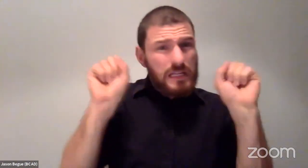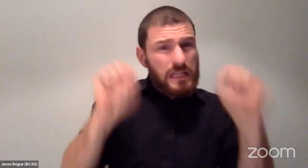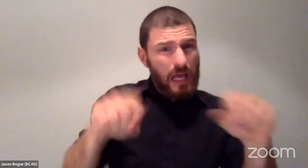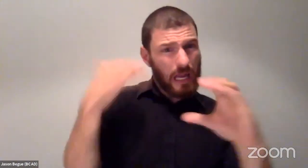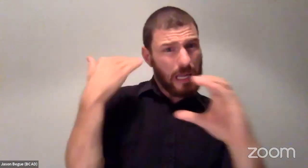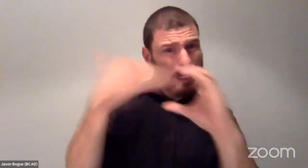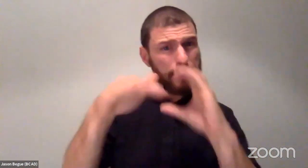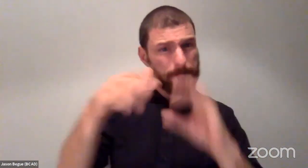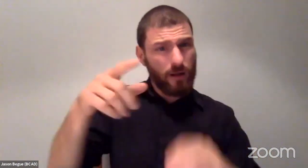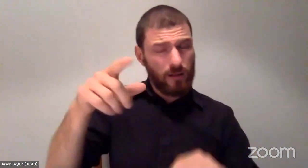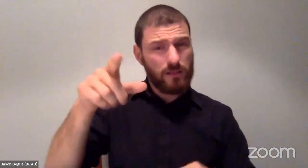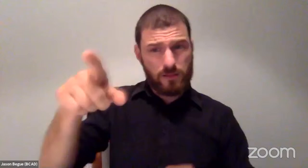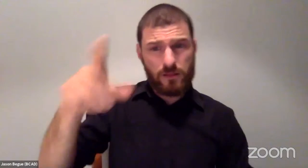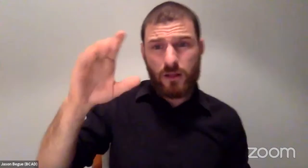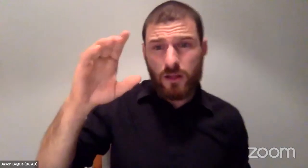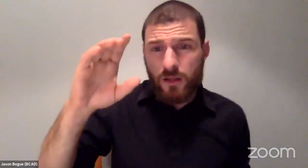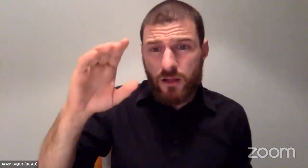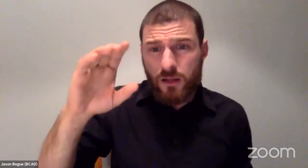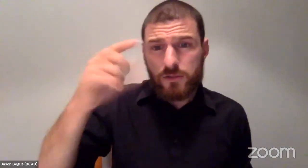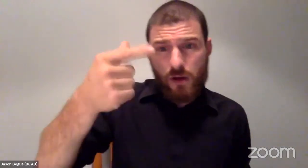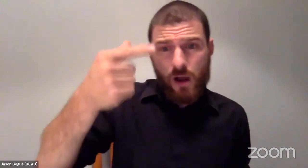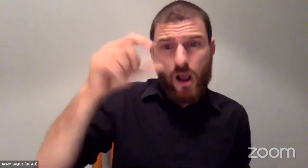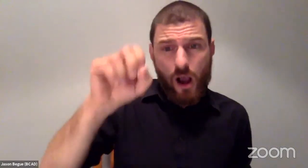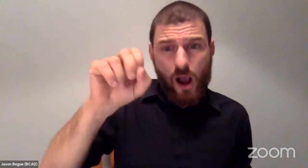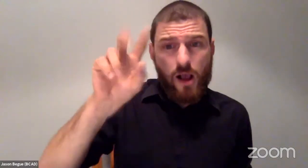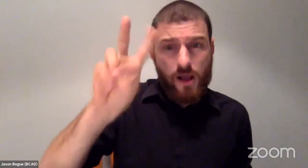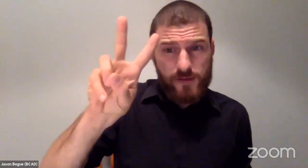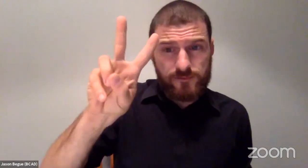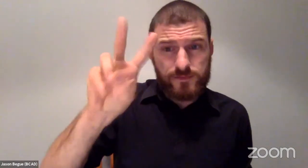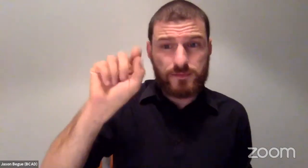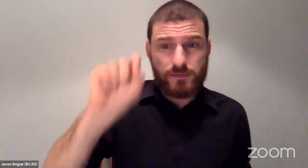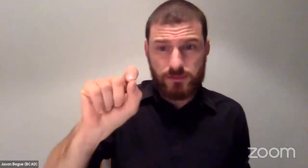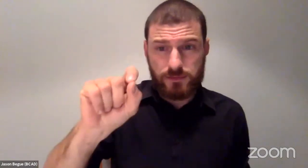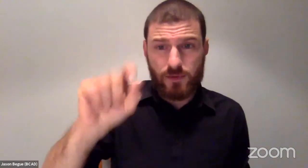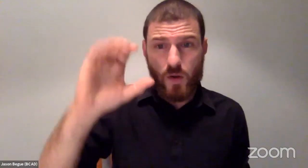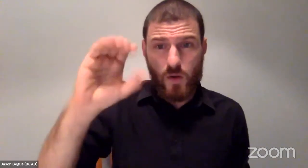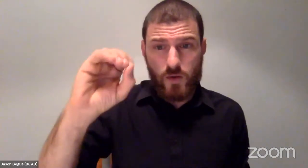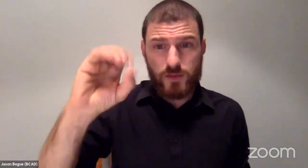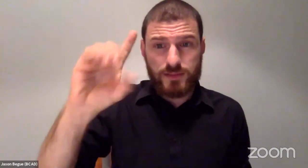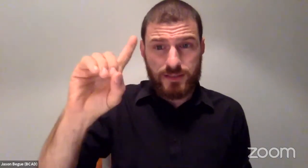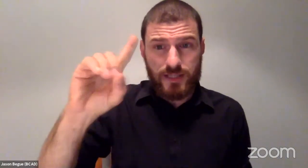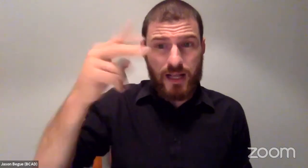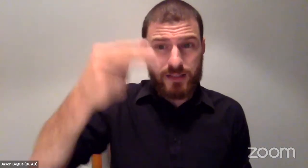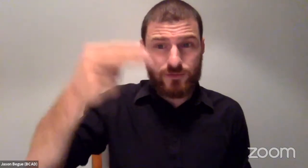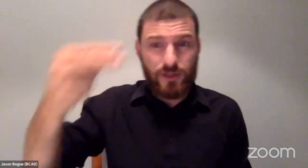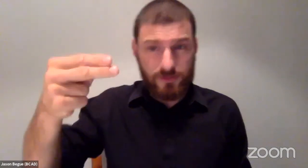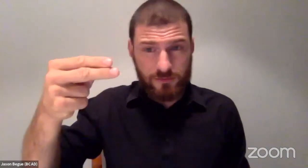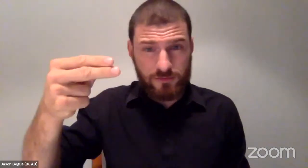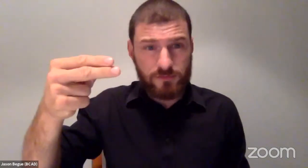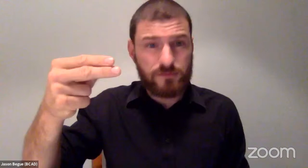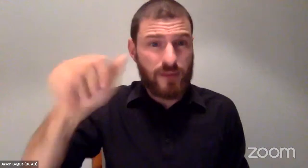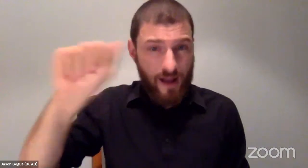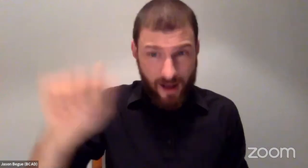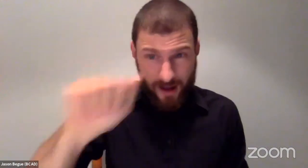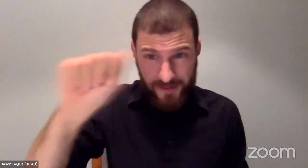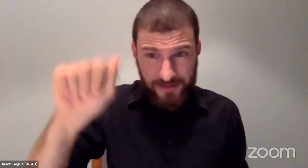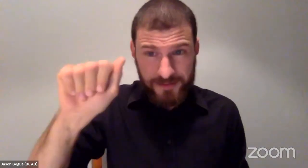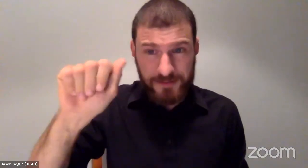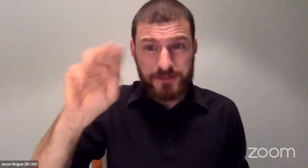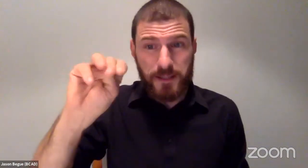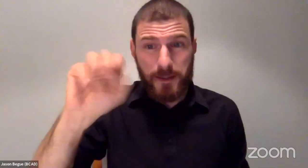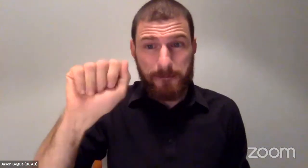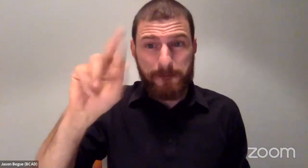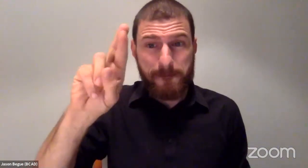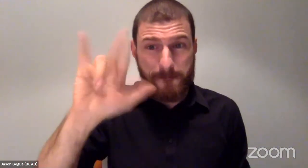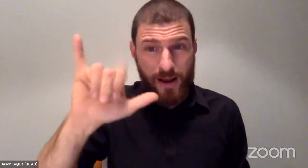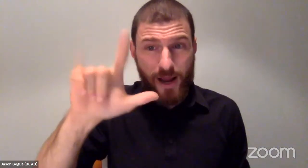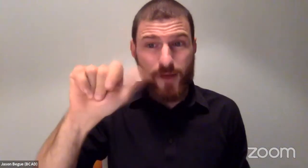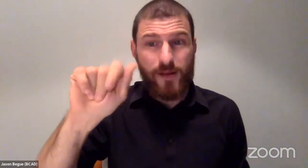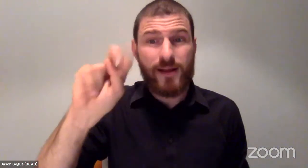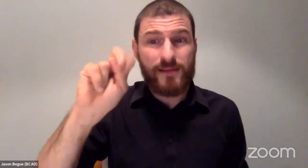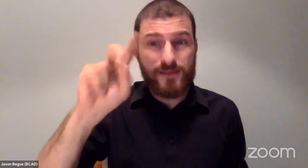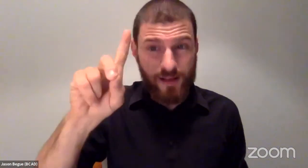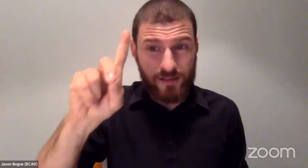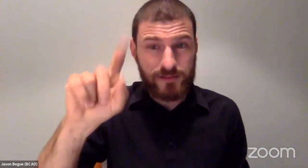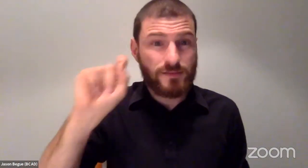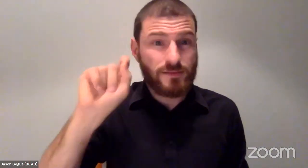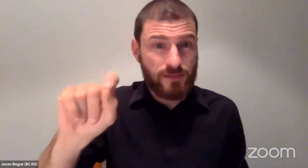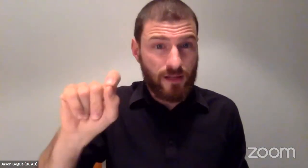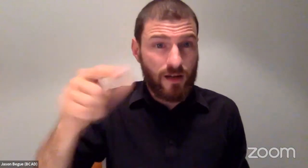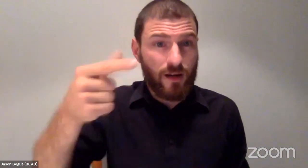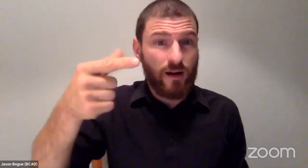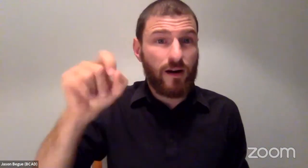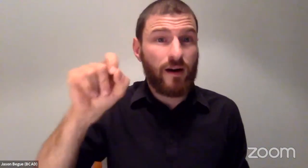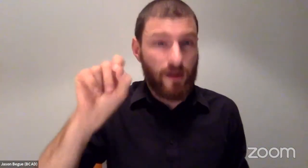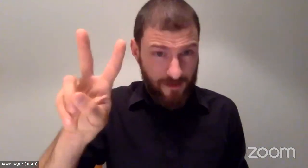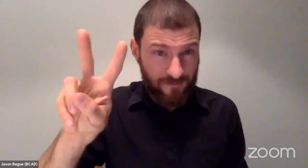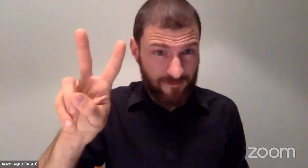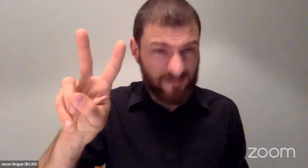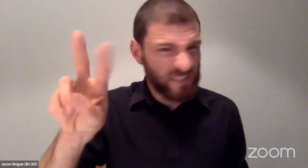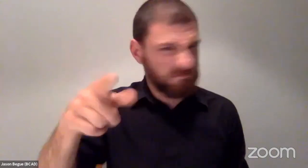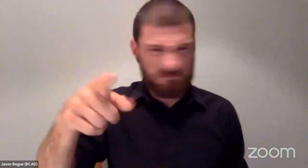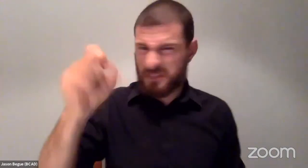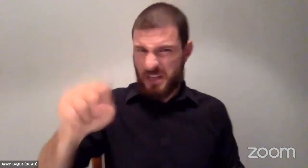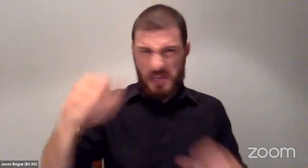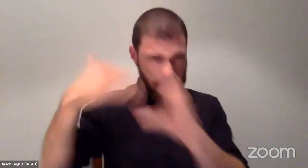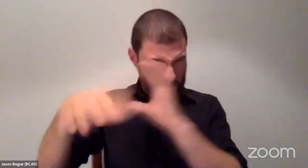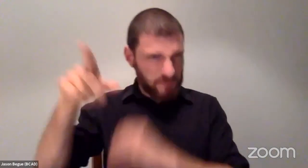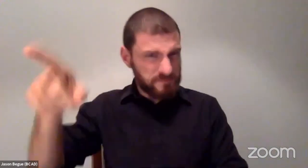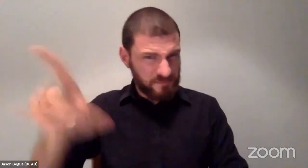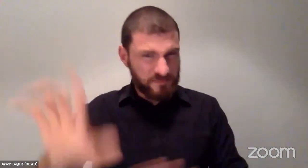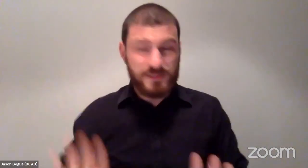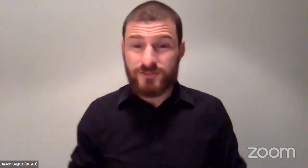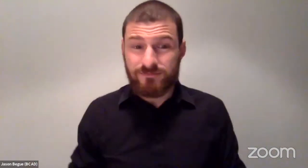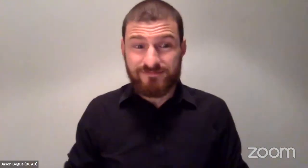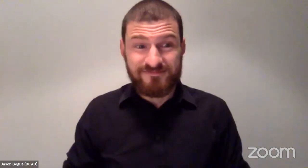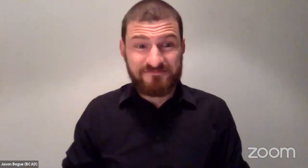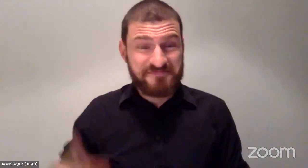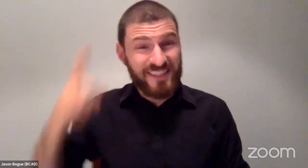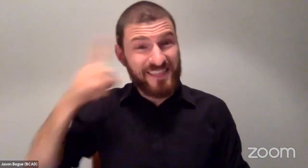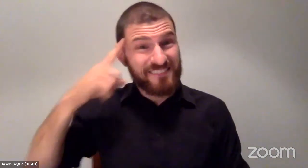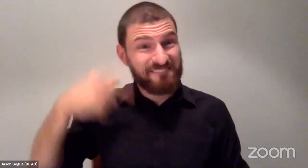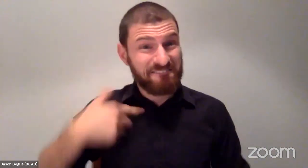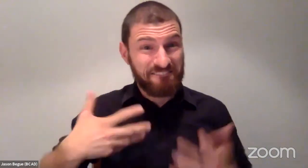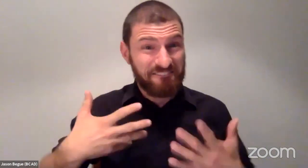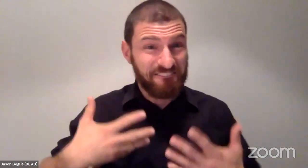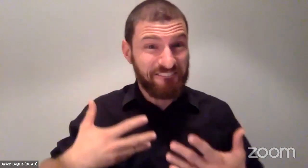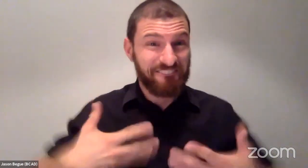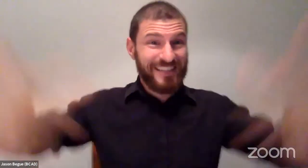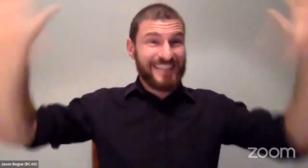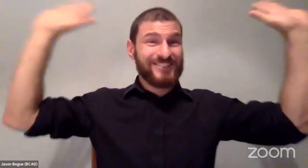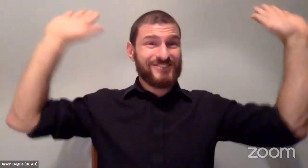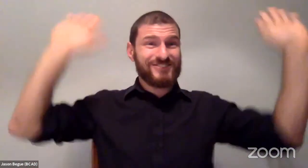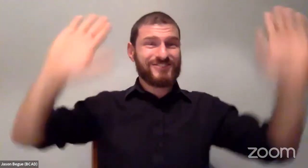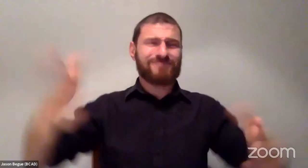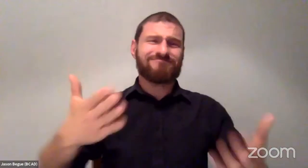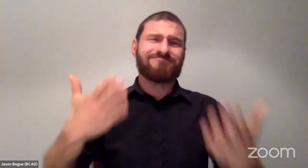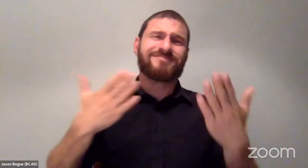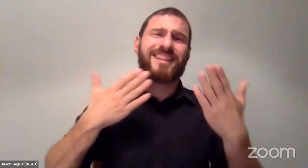here. You can send an email to gov.odhh@maryland.gov. Email the office and reach out to them. Our